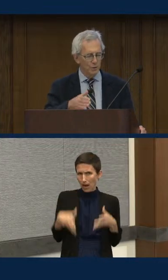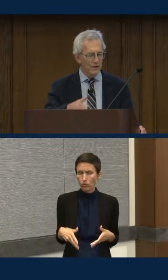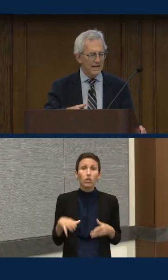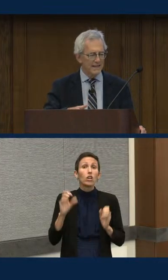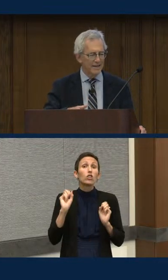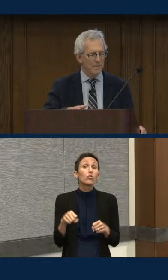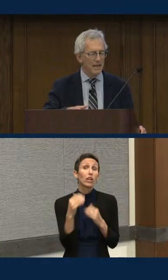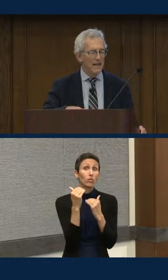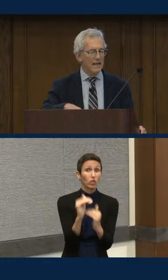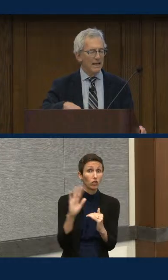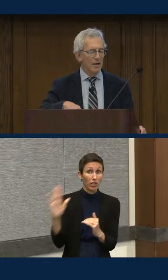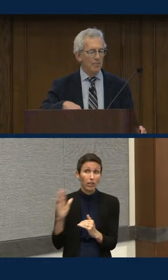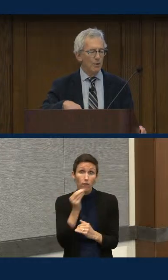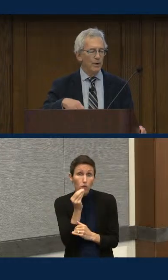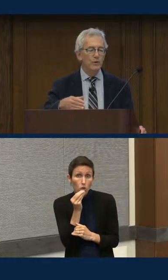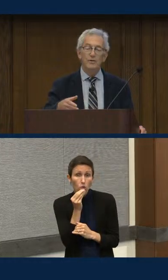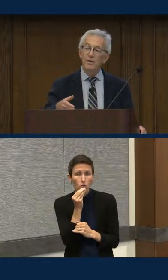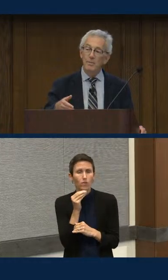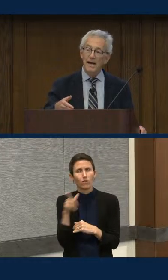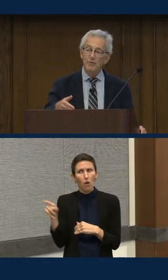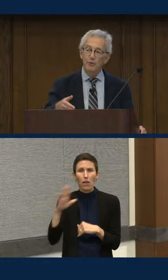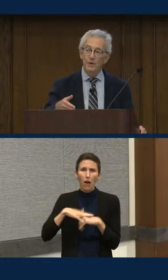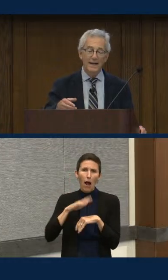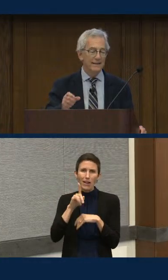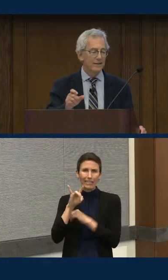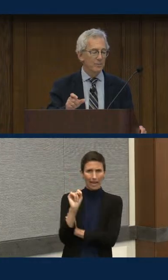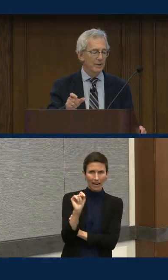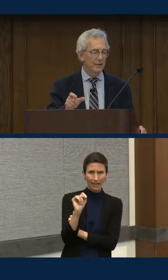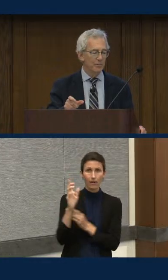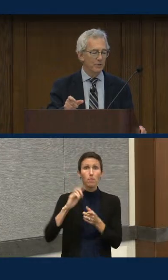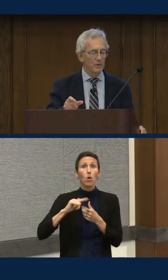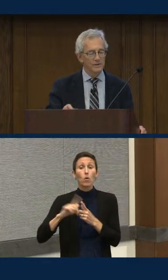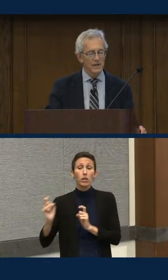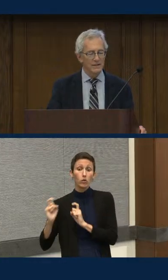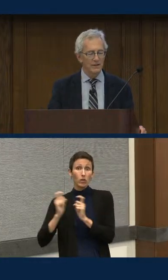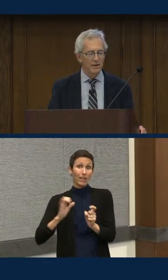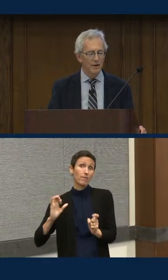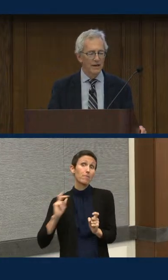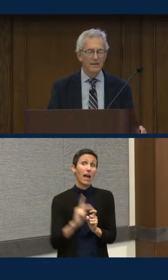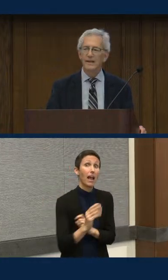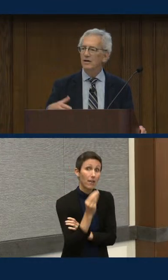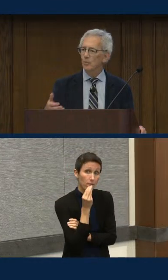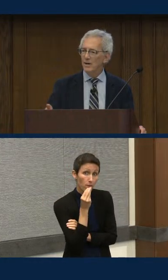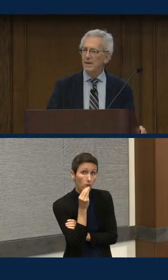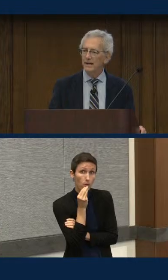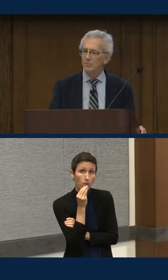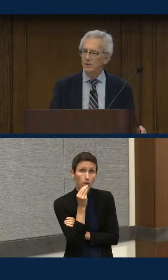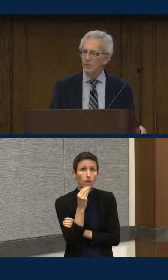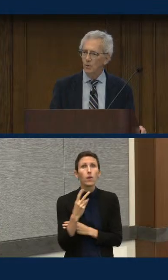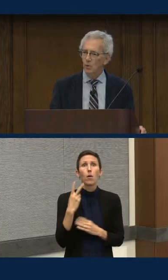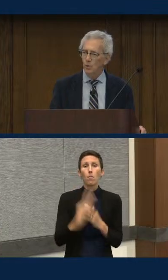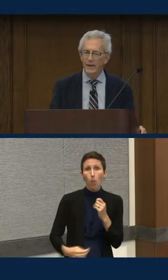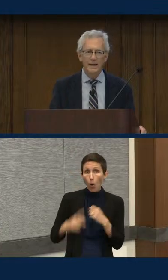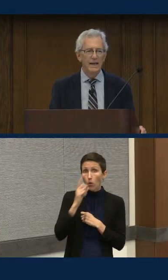restriction to food and dieting them but giving back food add lib in the middle section they